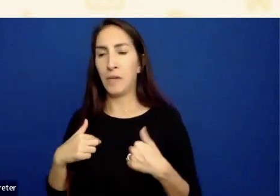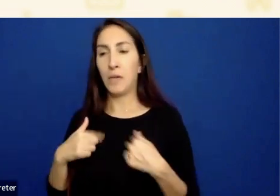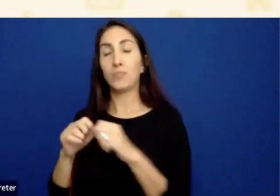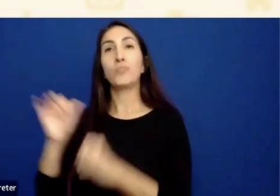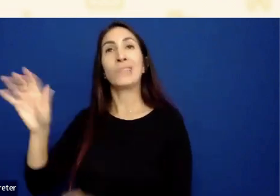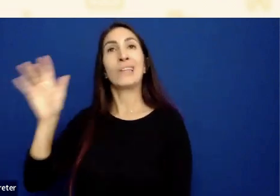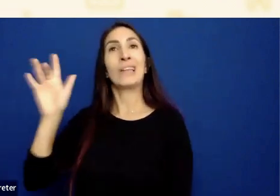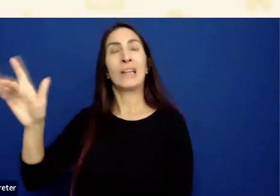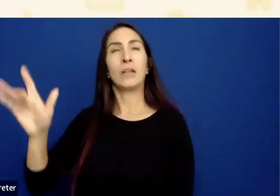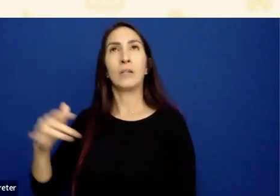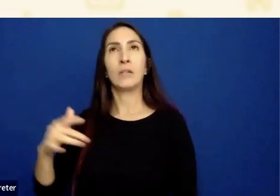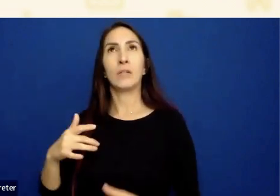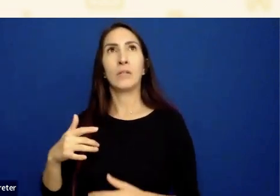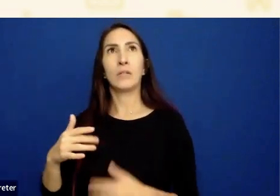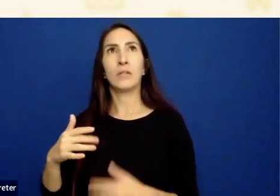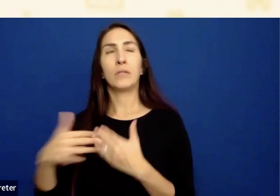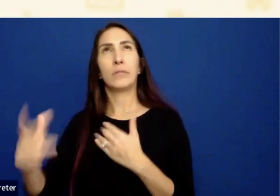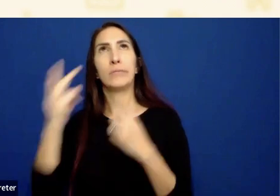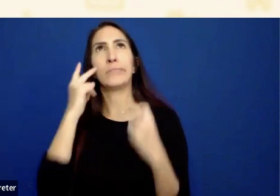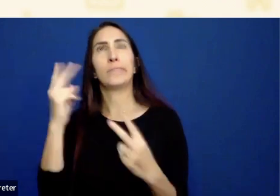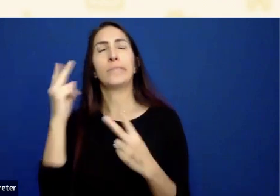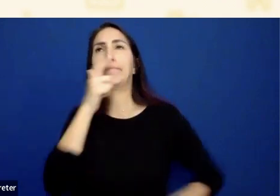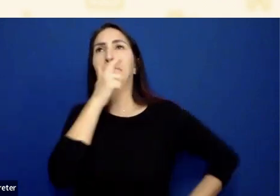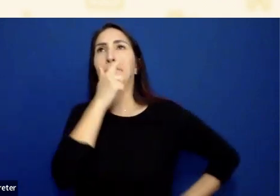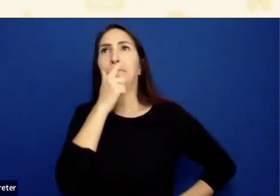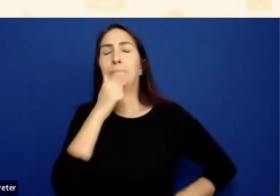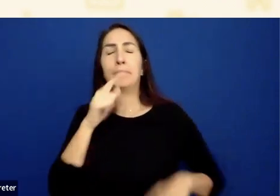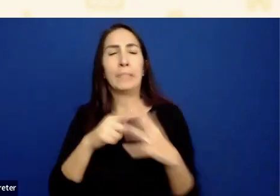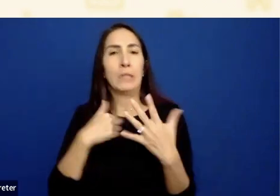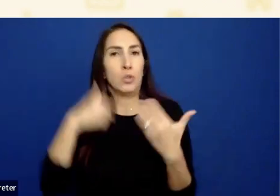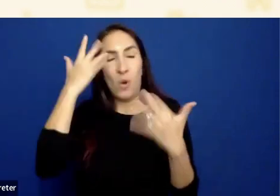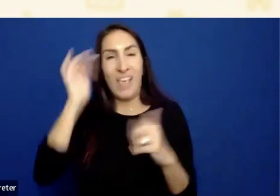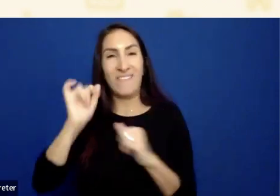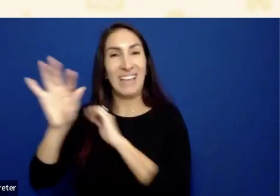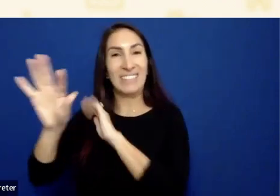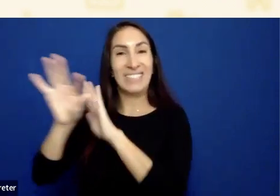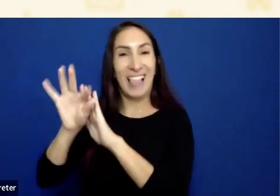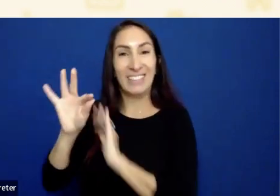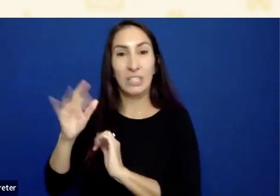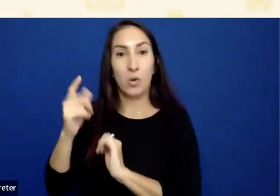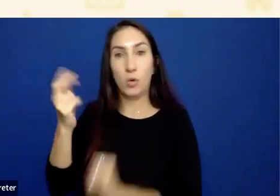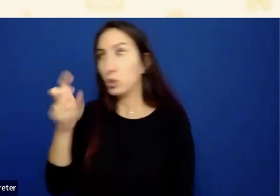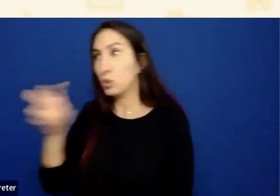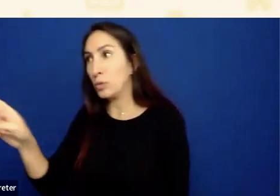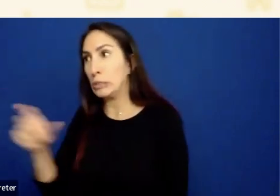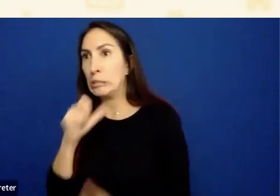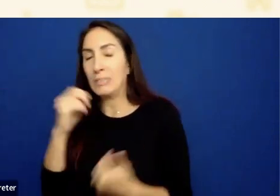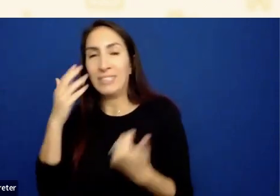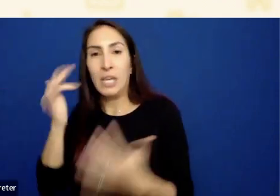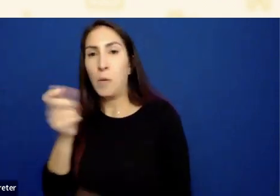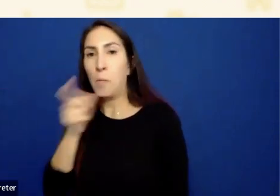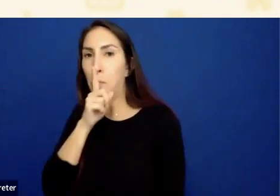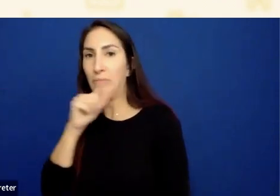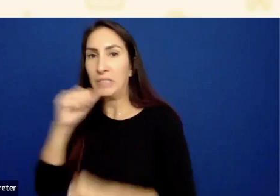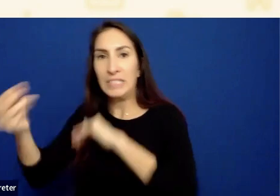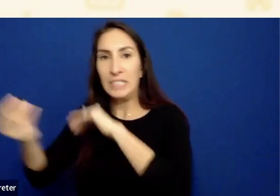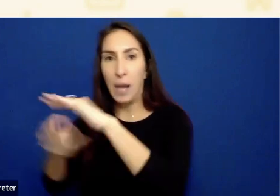and selected the other, because any other style that I selected, it wouldn't say anything. So I'm not sure if that was just a bug or whatnot,